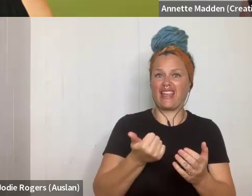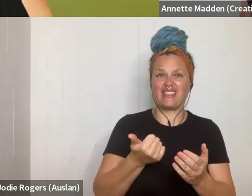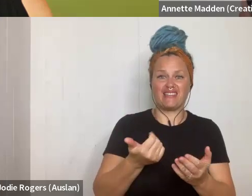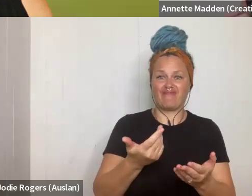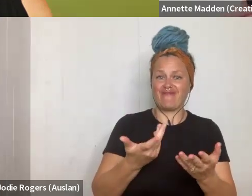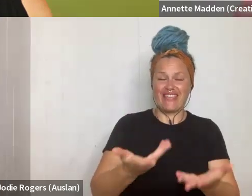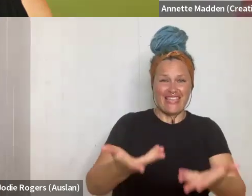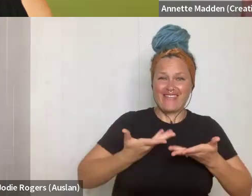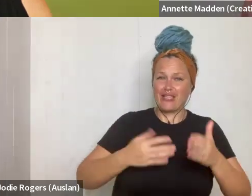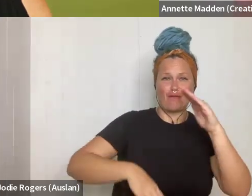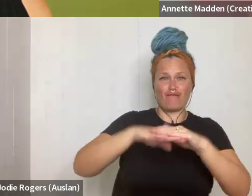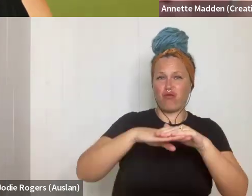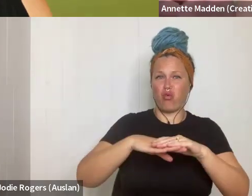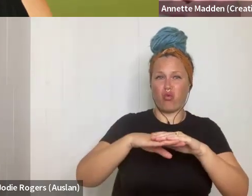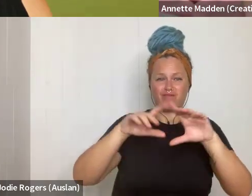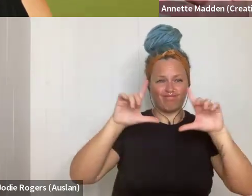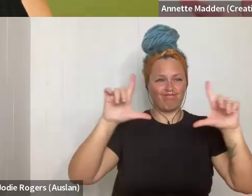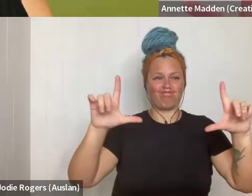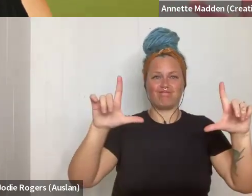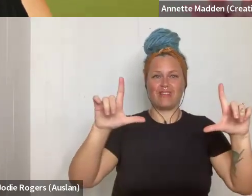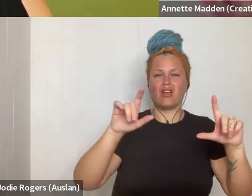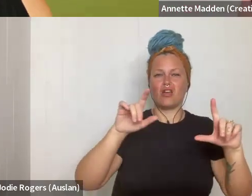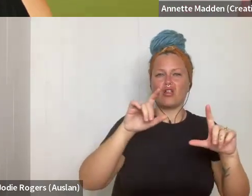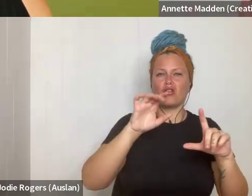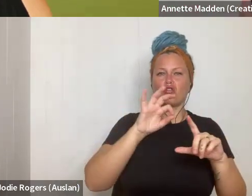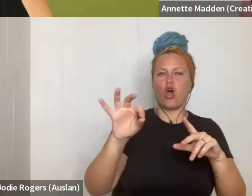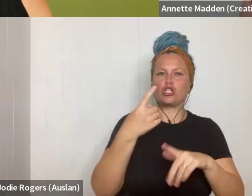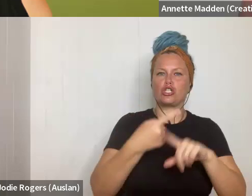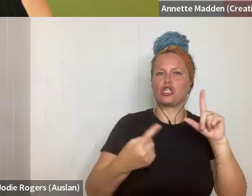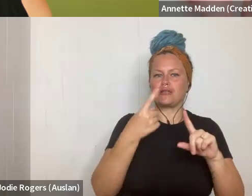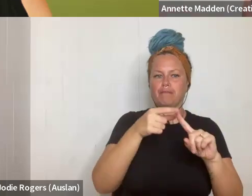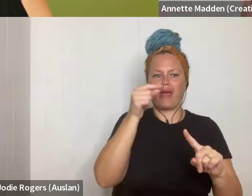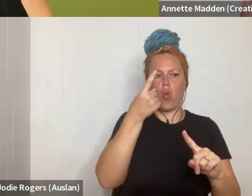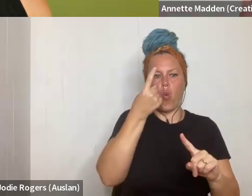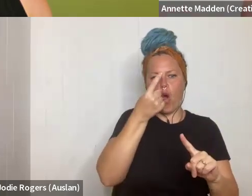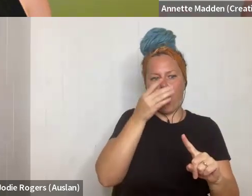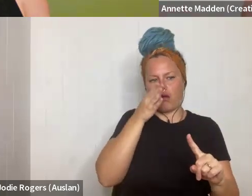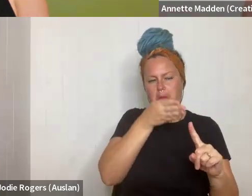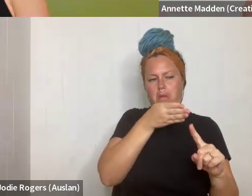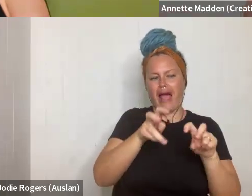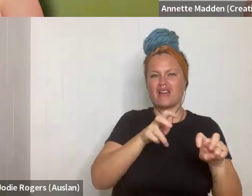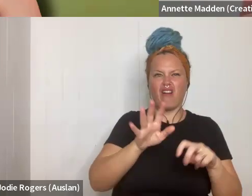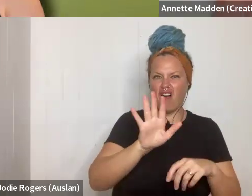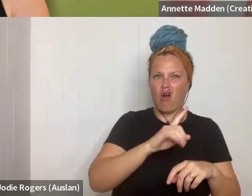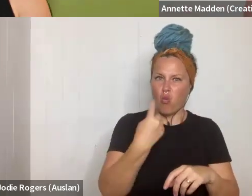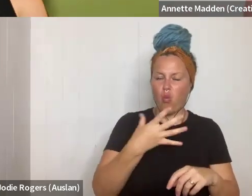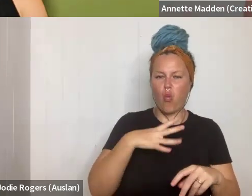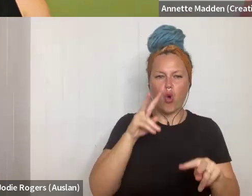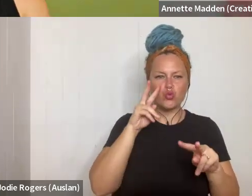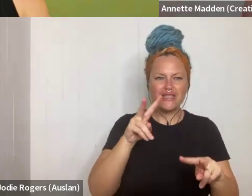would like to please give us the full picture